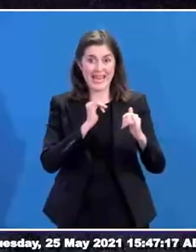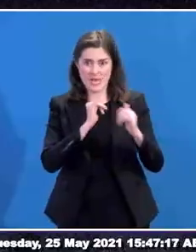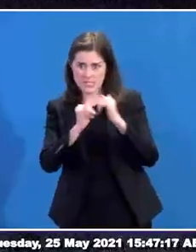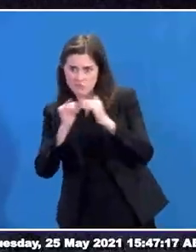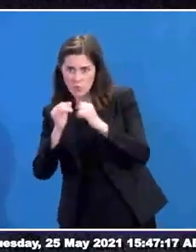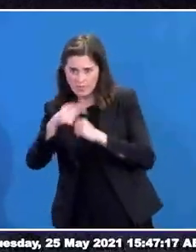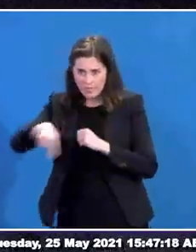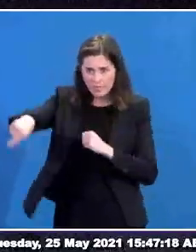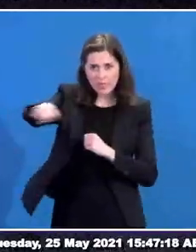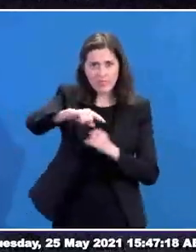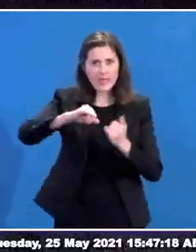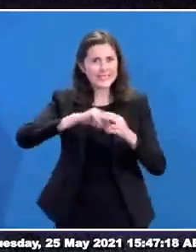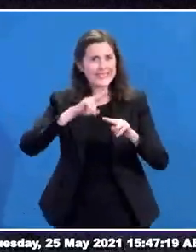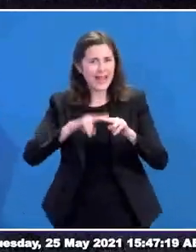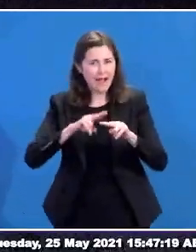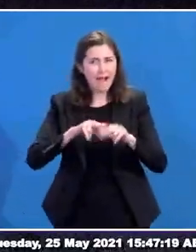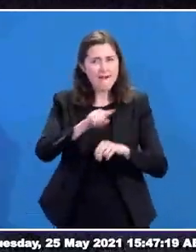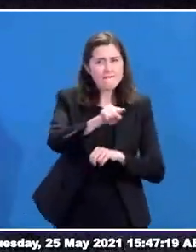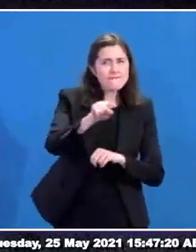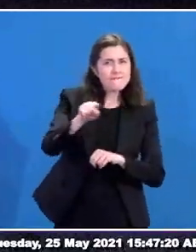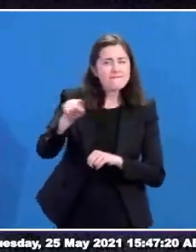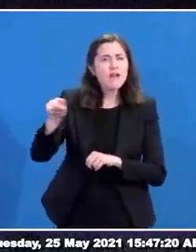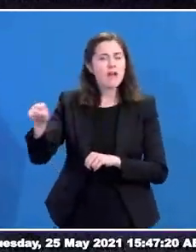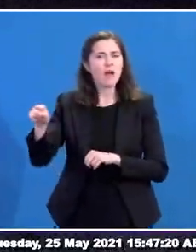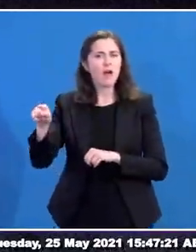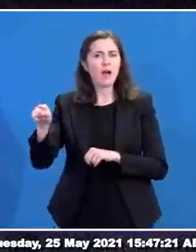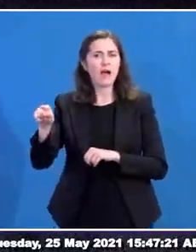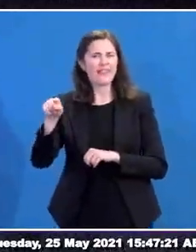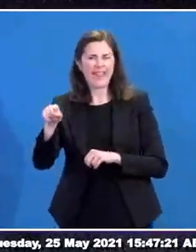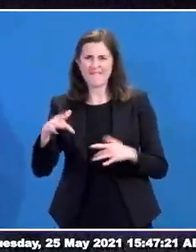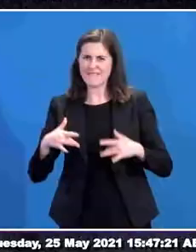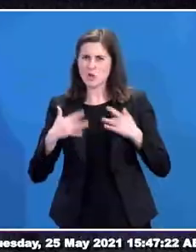in the house management and there's a reference to SP1: All staff